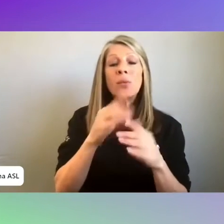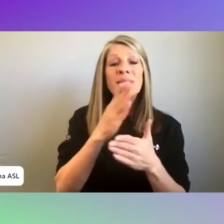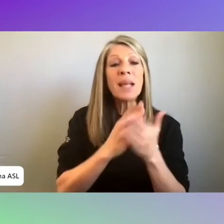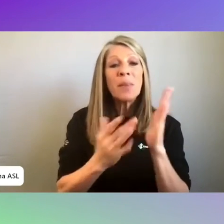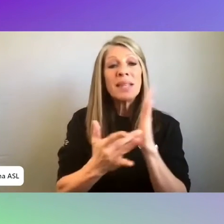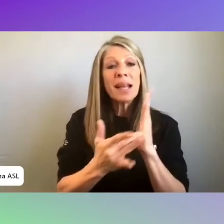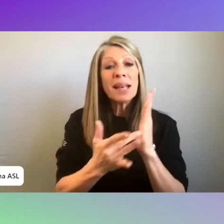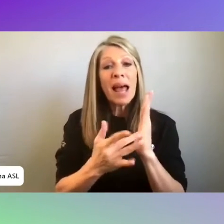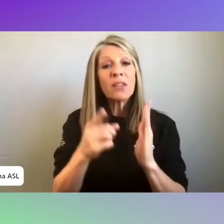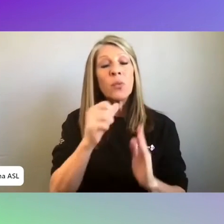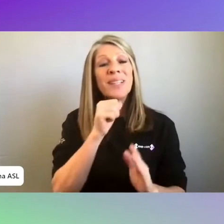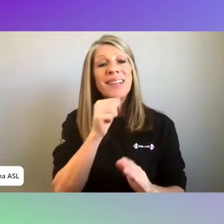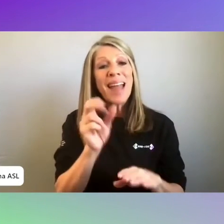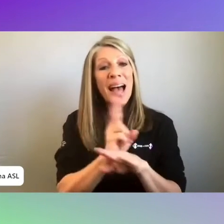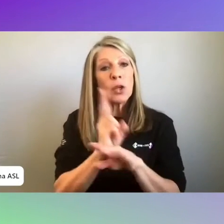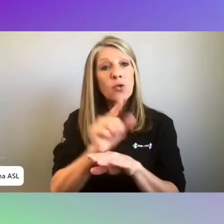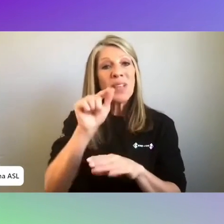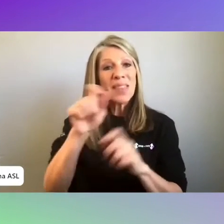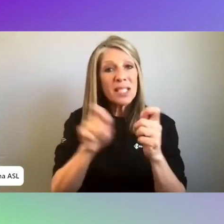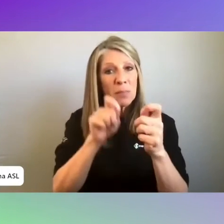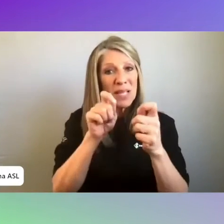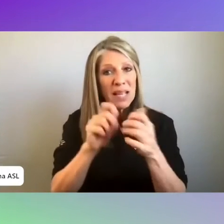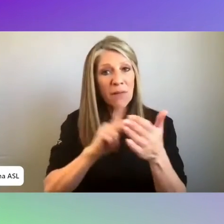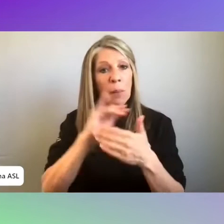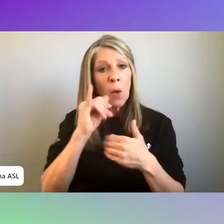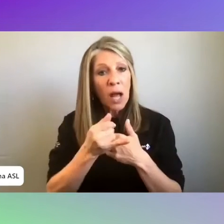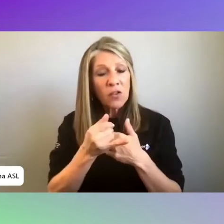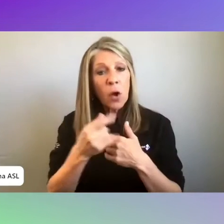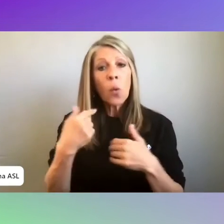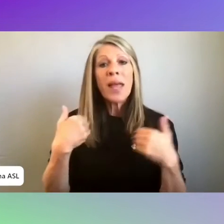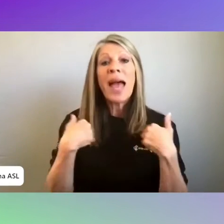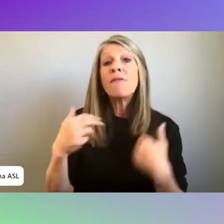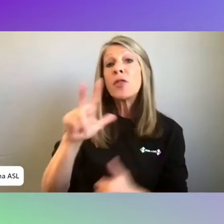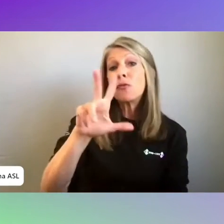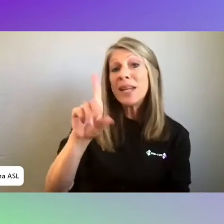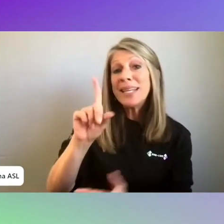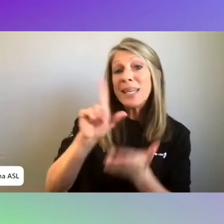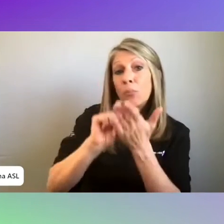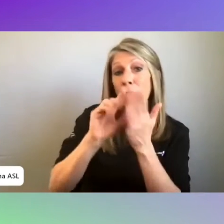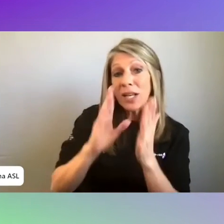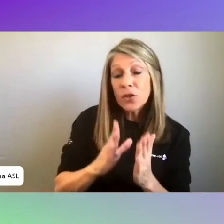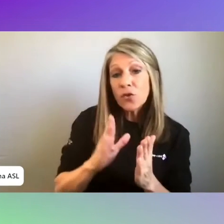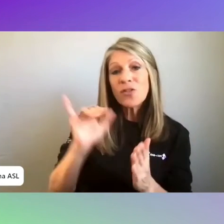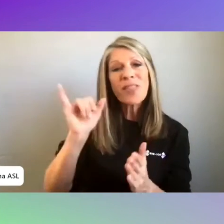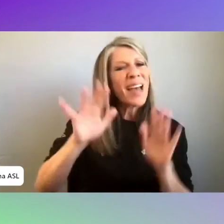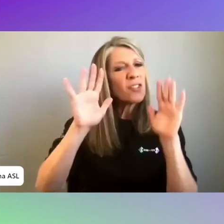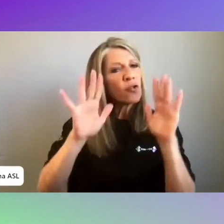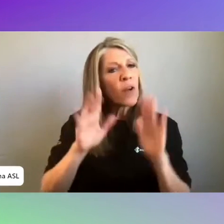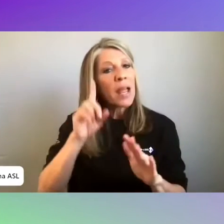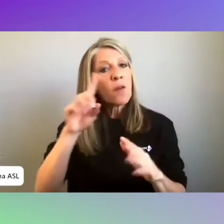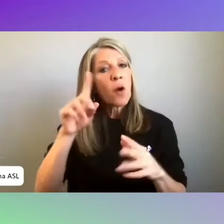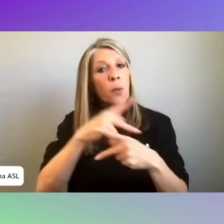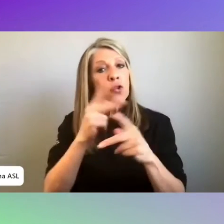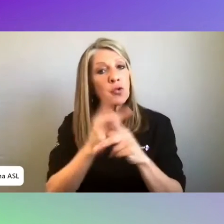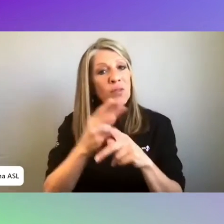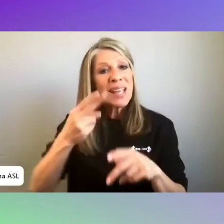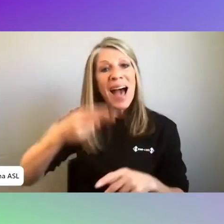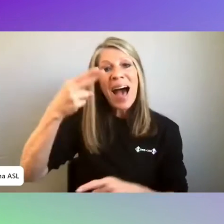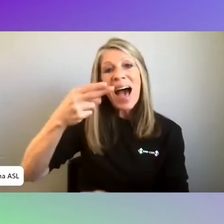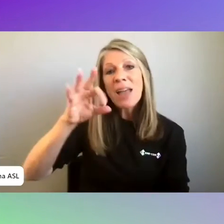That's not all we have in the lab. I'll talk really briefly on some of the technologies that we do not use on this